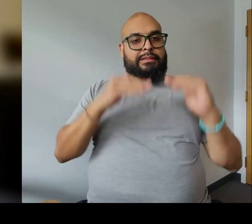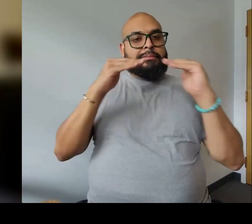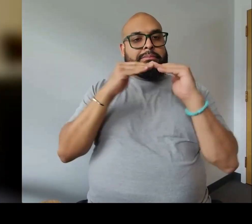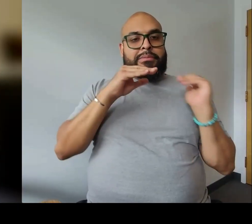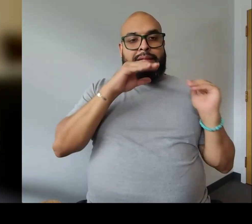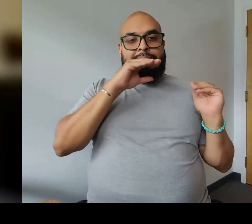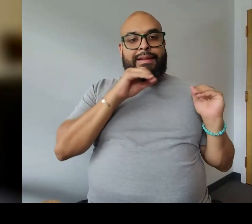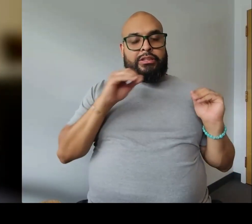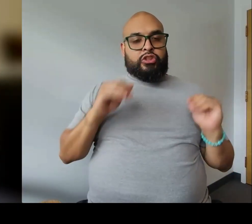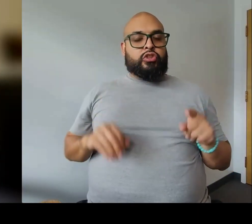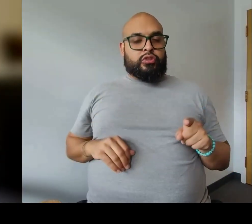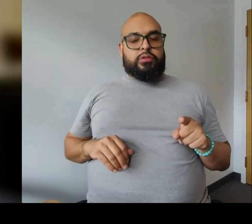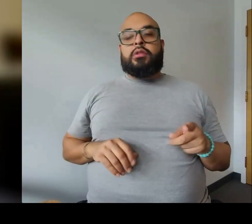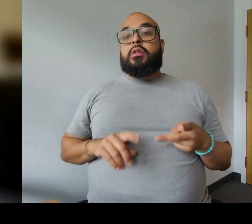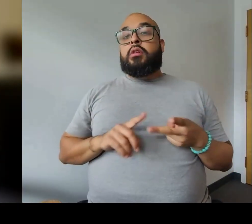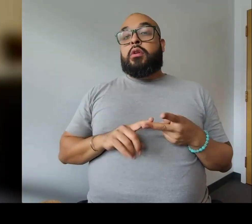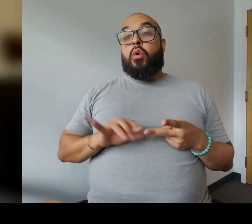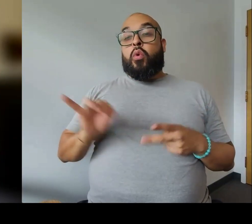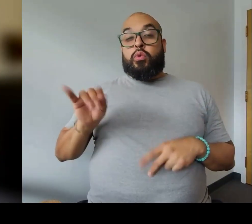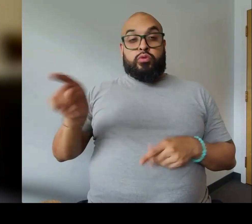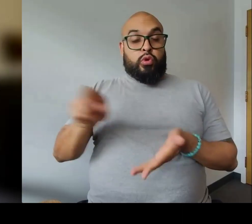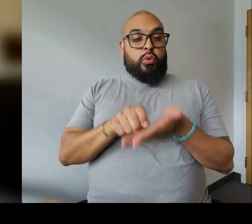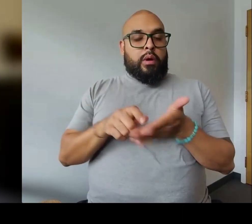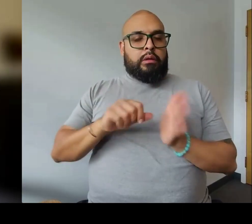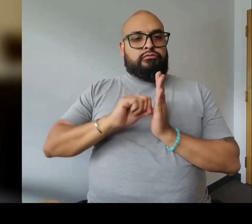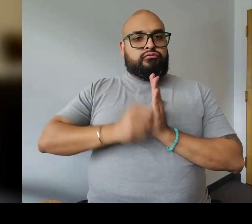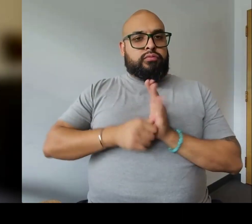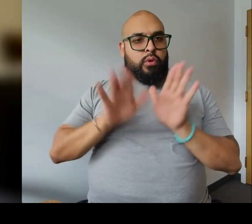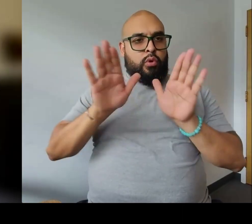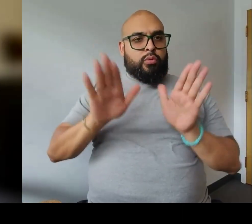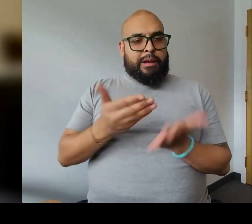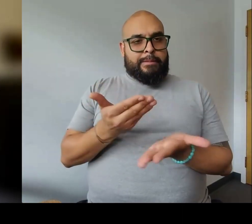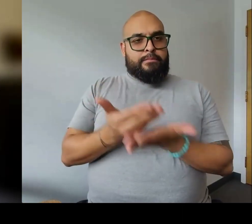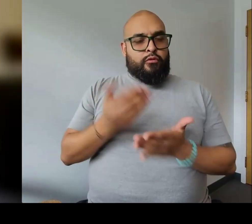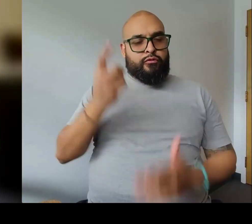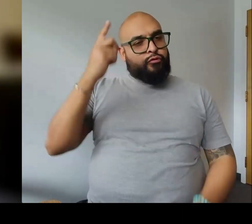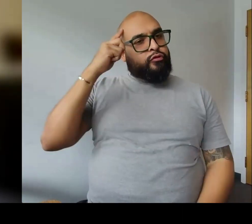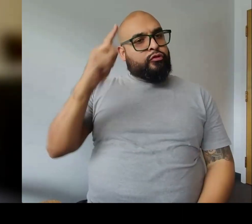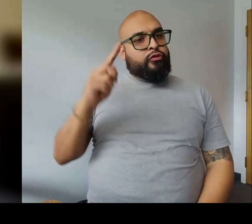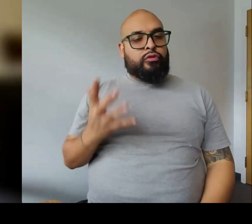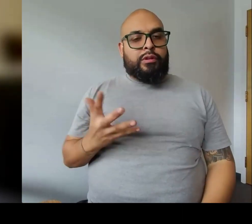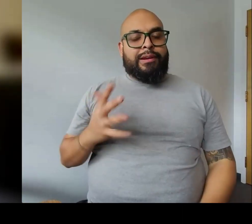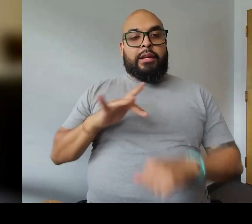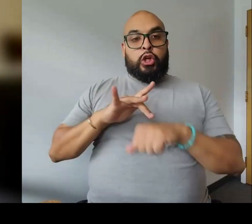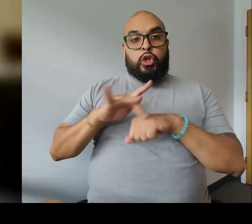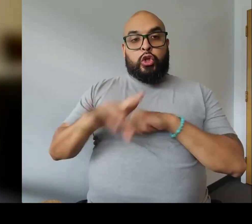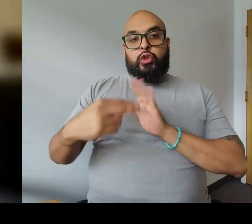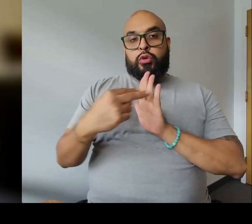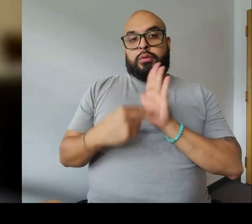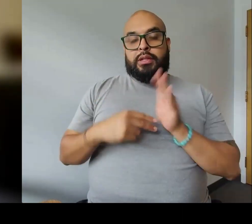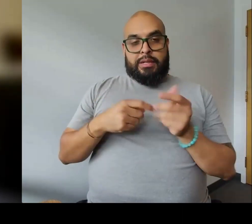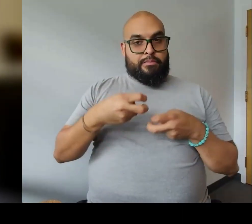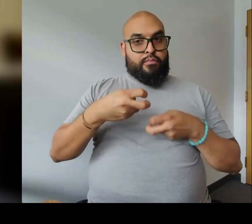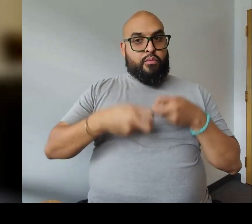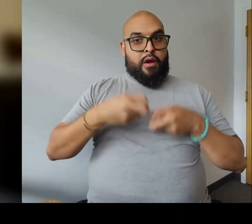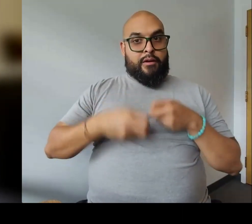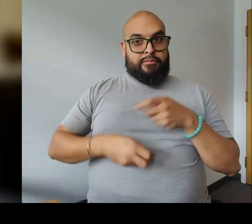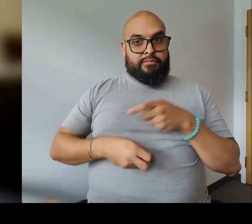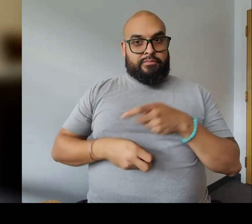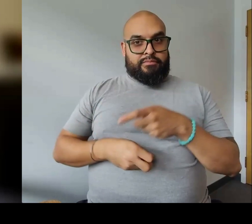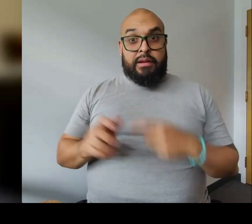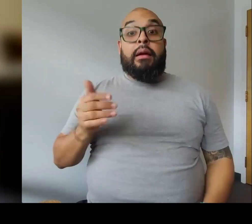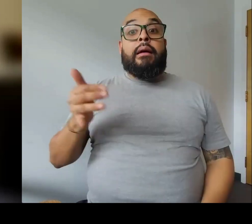And then also she highlights some really great indicators of early reading problems and then later reading problems.